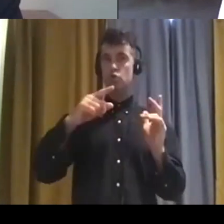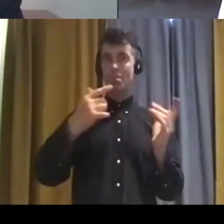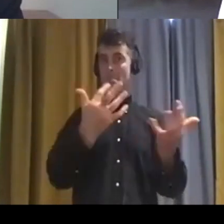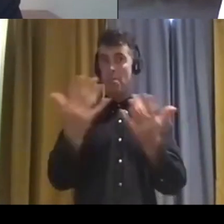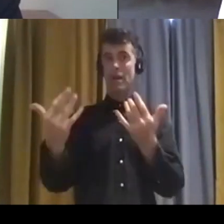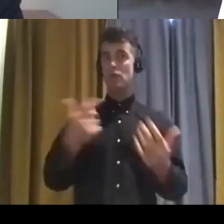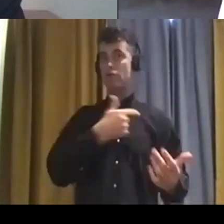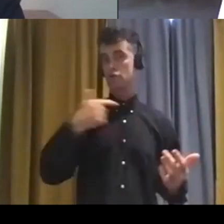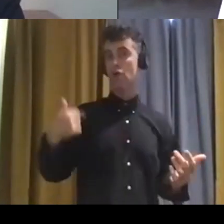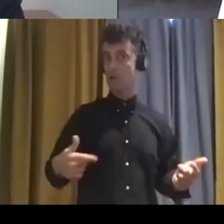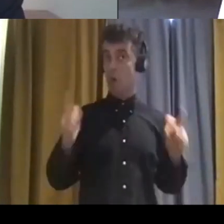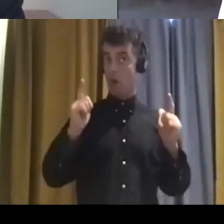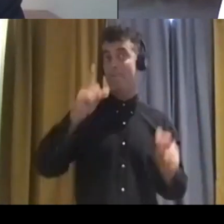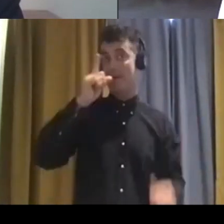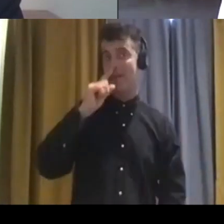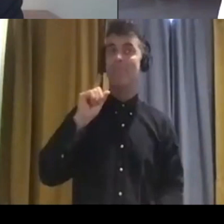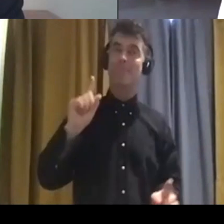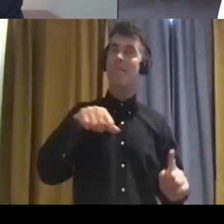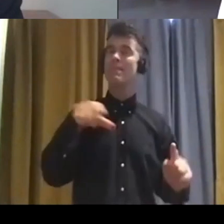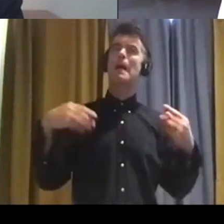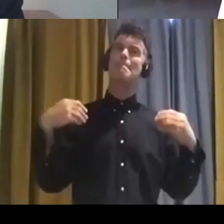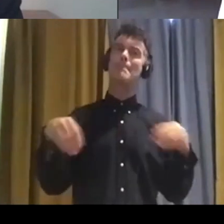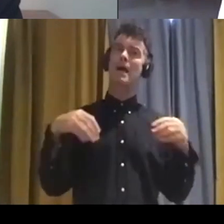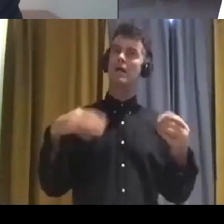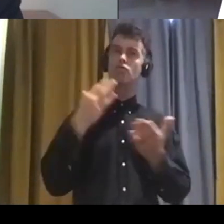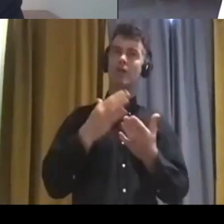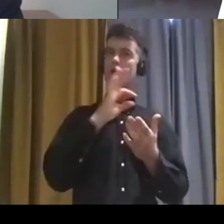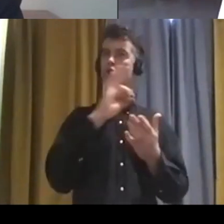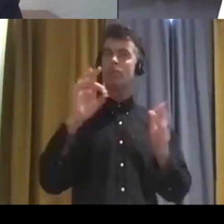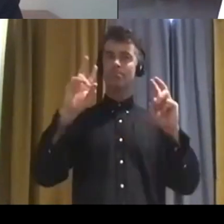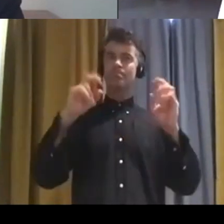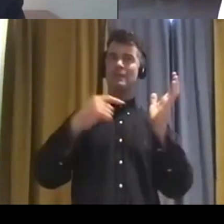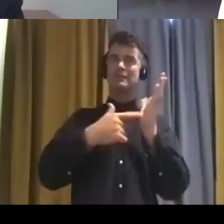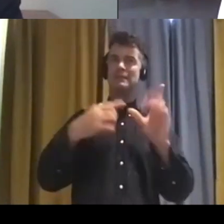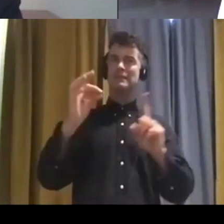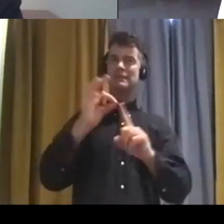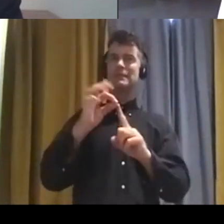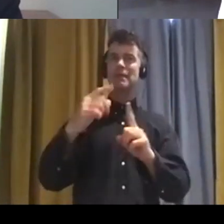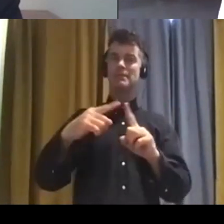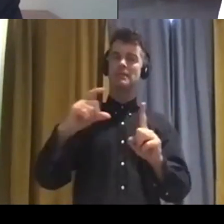numbers here and yet this market is relatively untapped and it's primarily thought of in